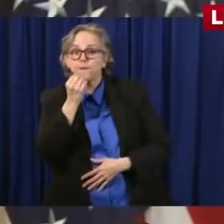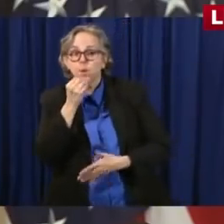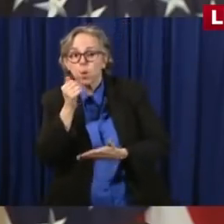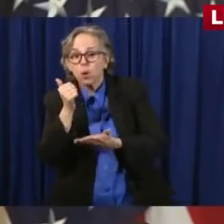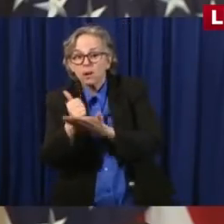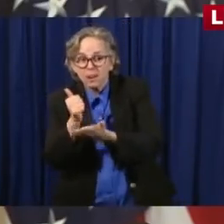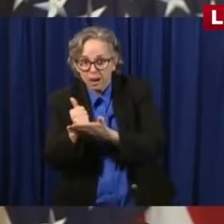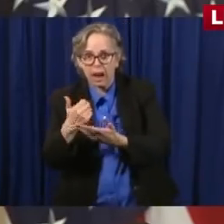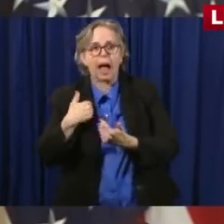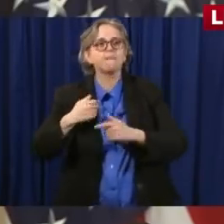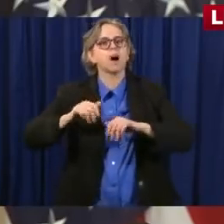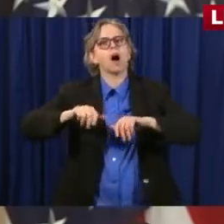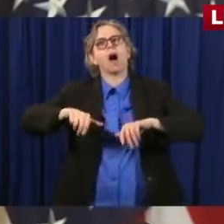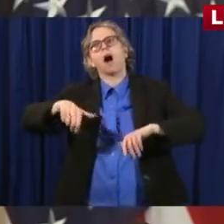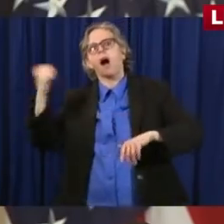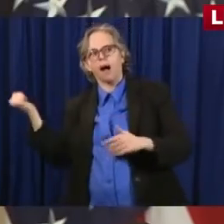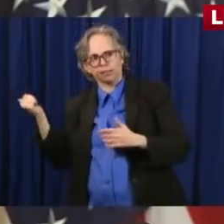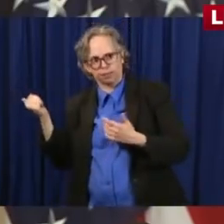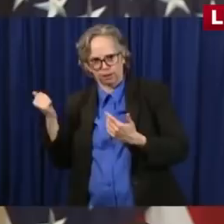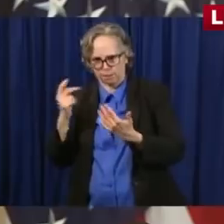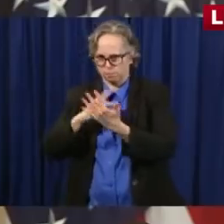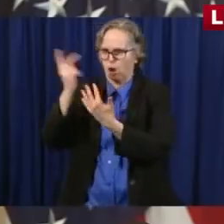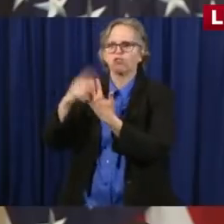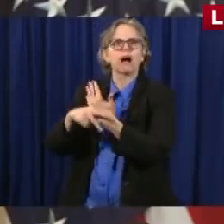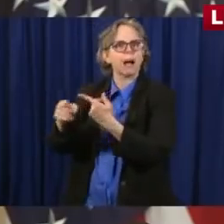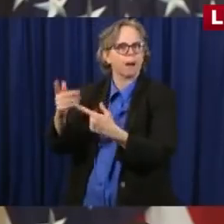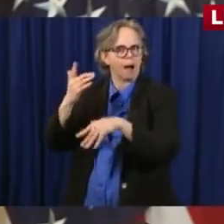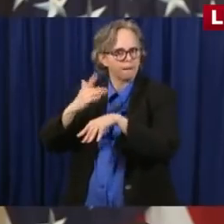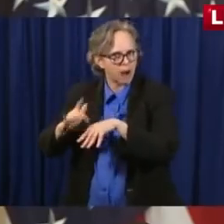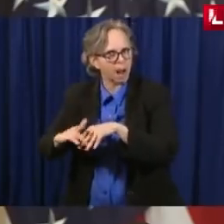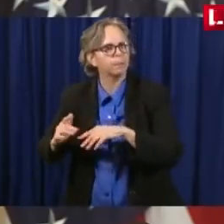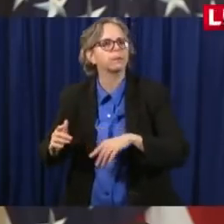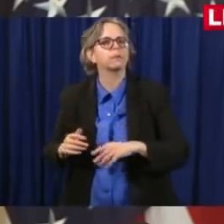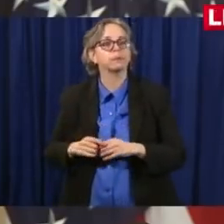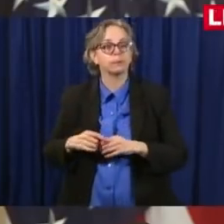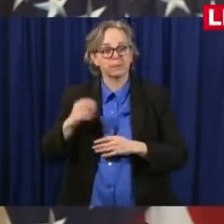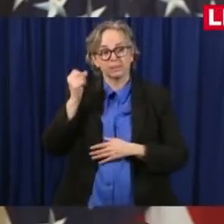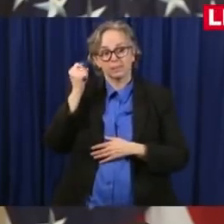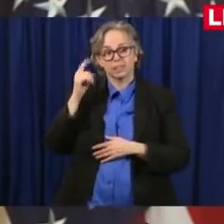NUTRITION ASSISTANCE IS ANOTHER KEY PROGRAM THAT IS CRITICAL AT THIS TIME.